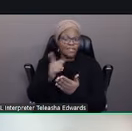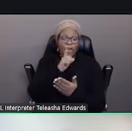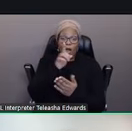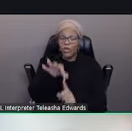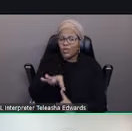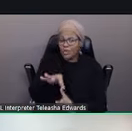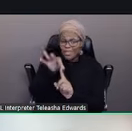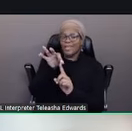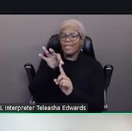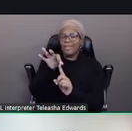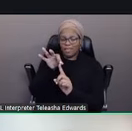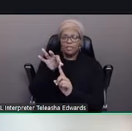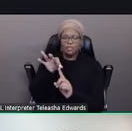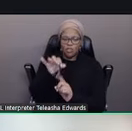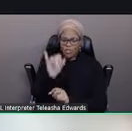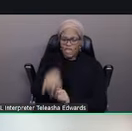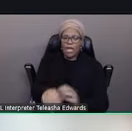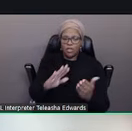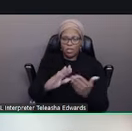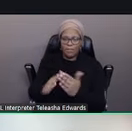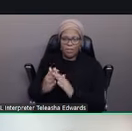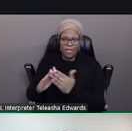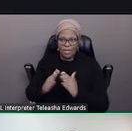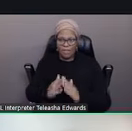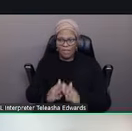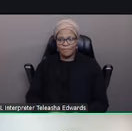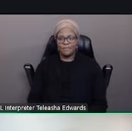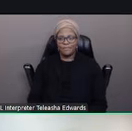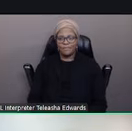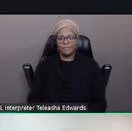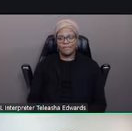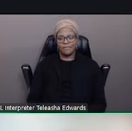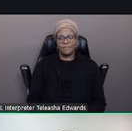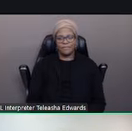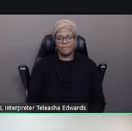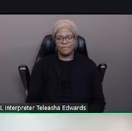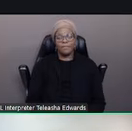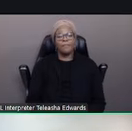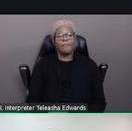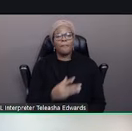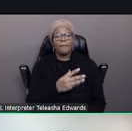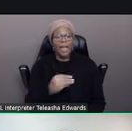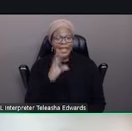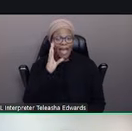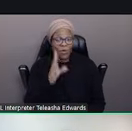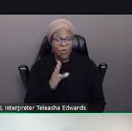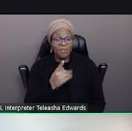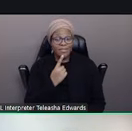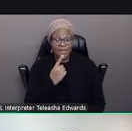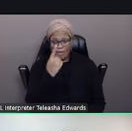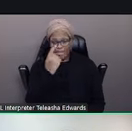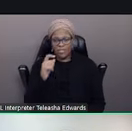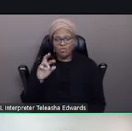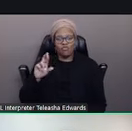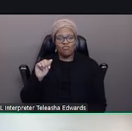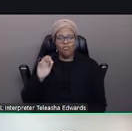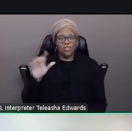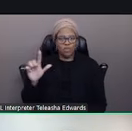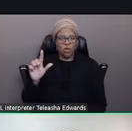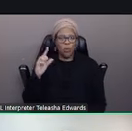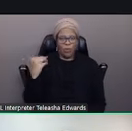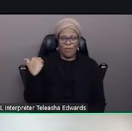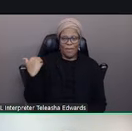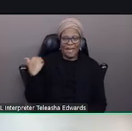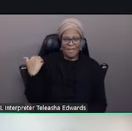um that community. And I will say because Rachel would probably uh remind me to to say this,